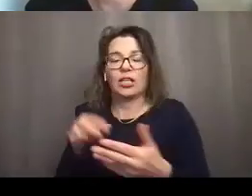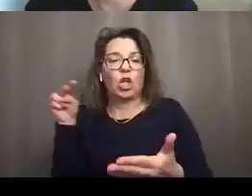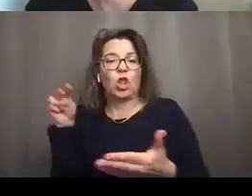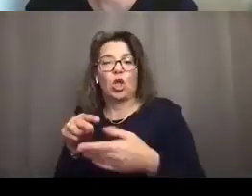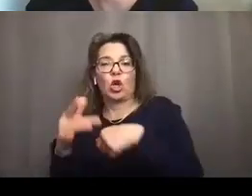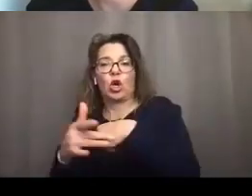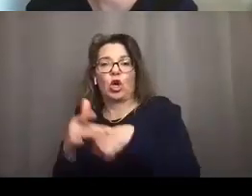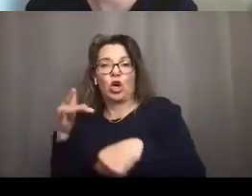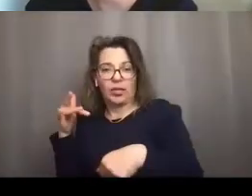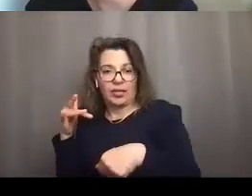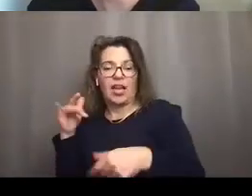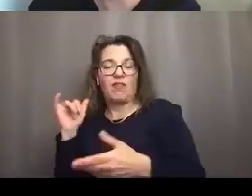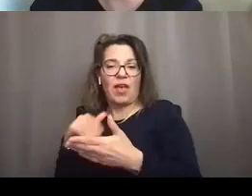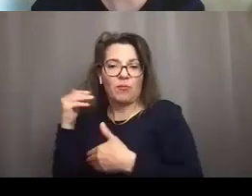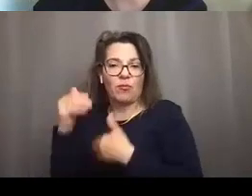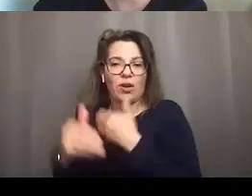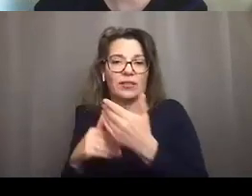in that process of planning your application.